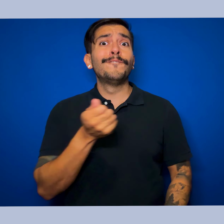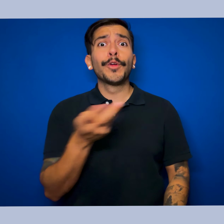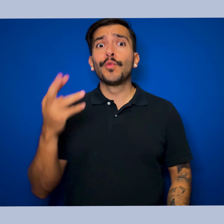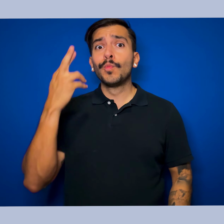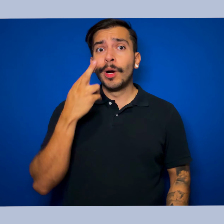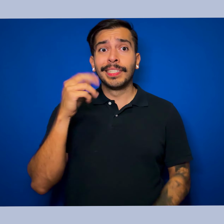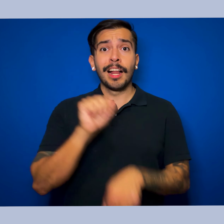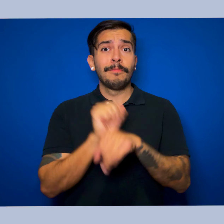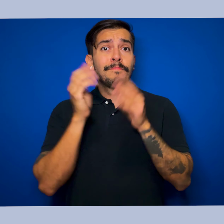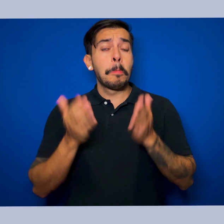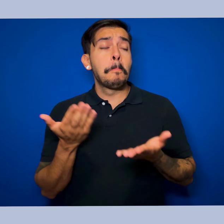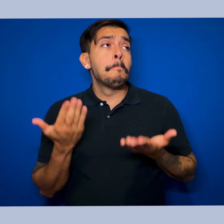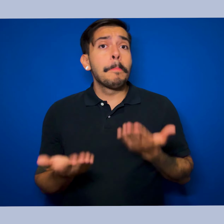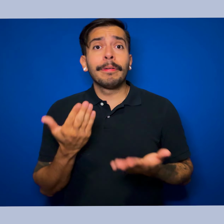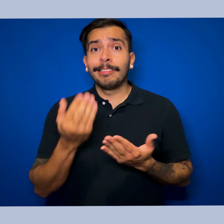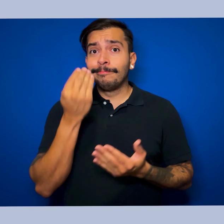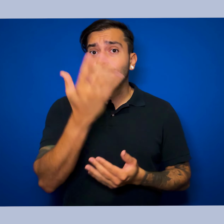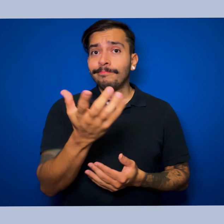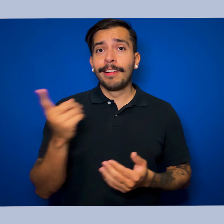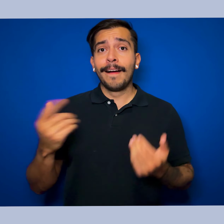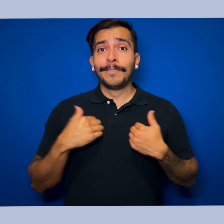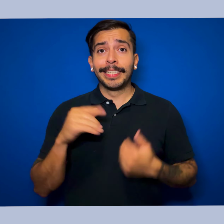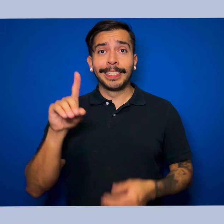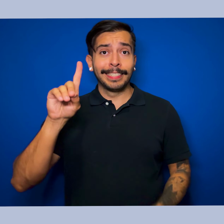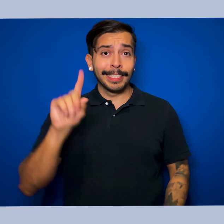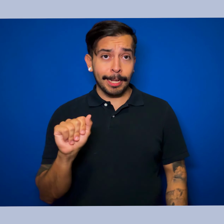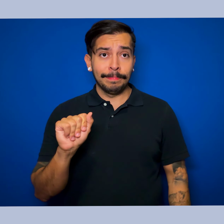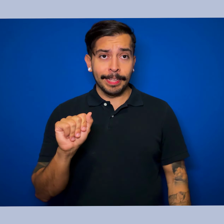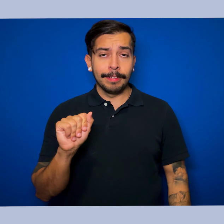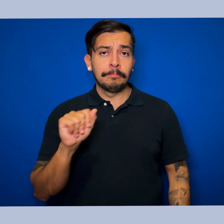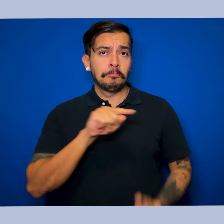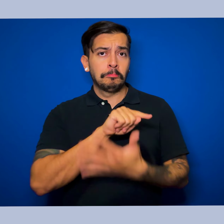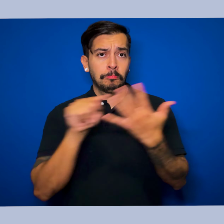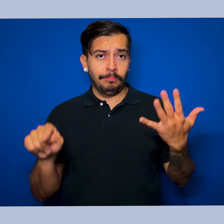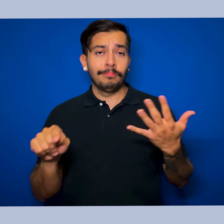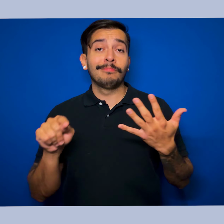There are a few reasons an employee might tell you they have a disability.